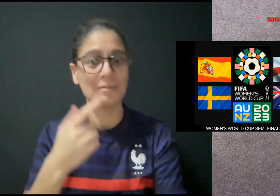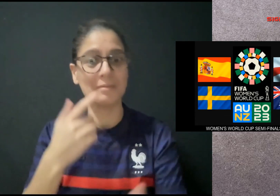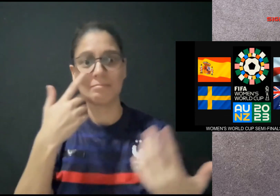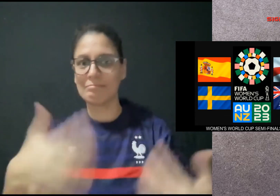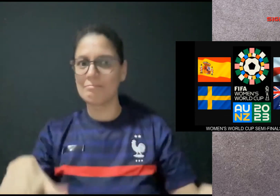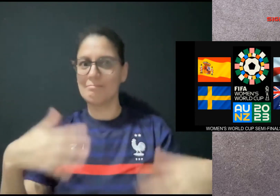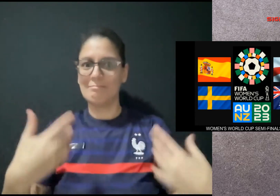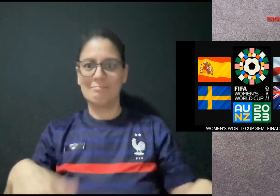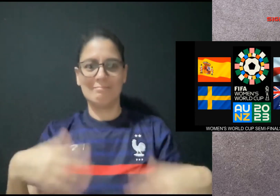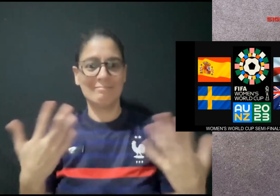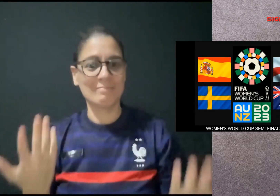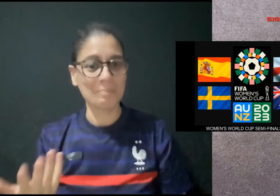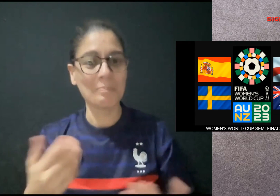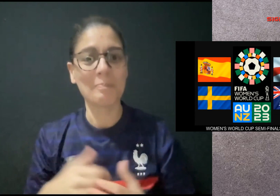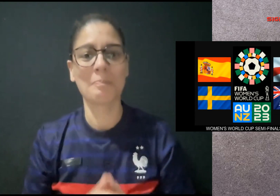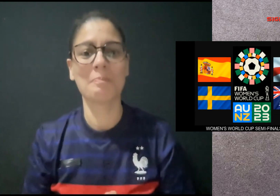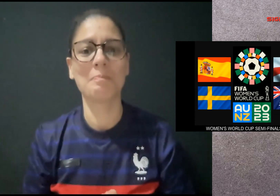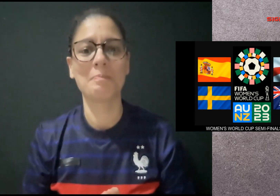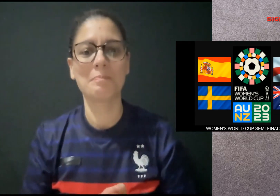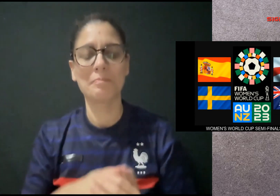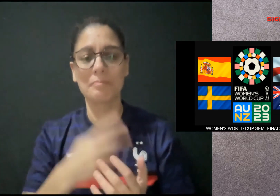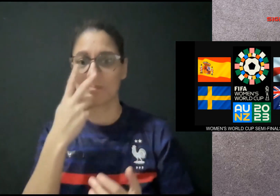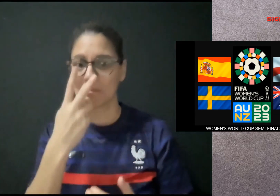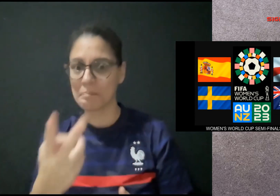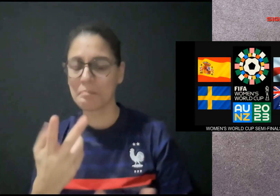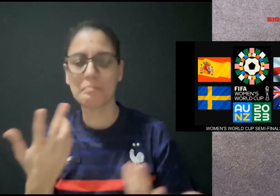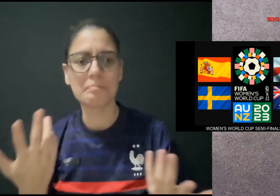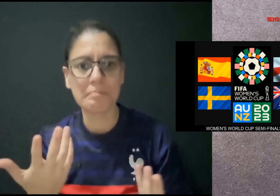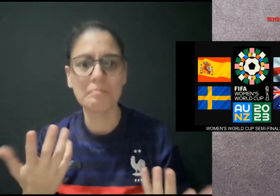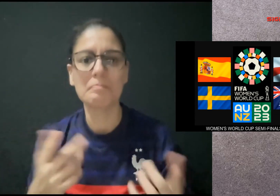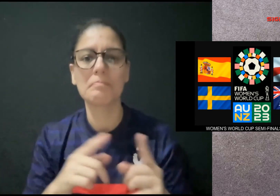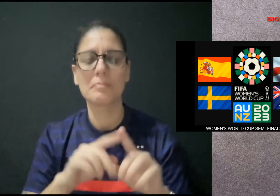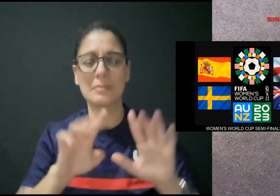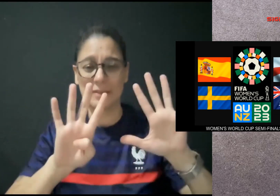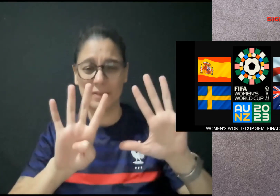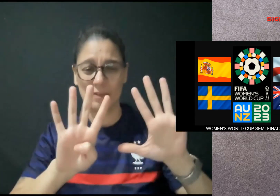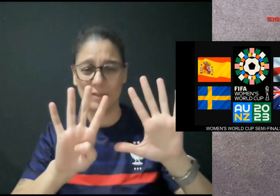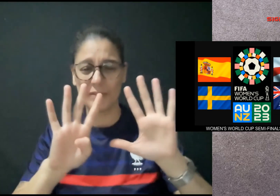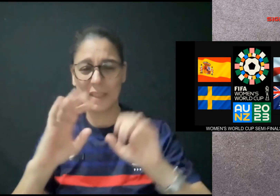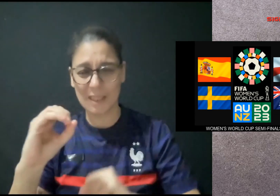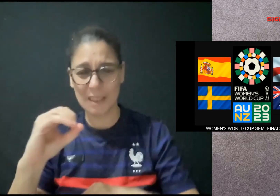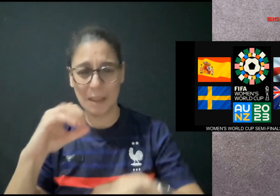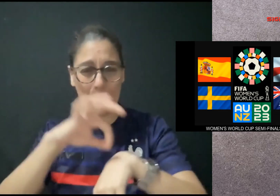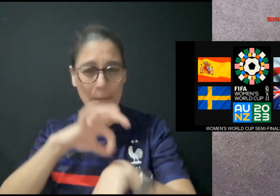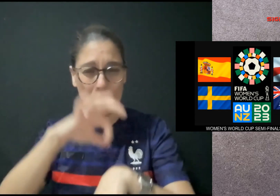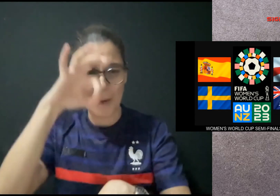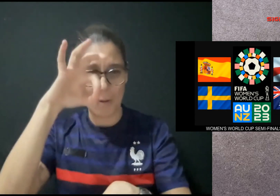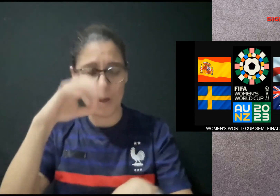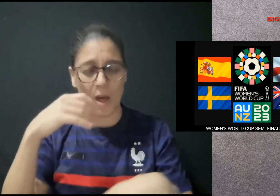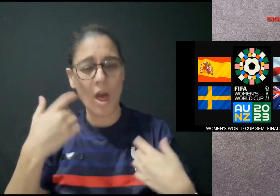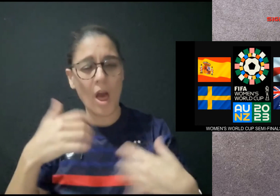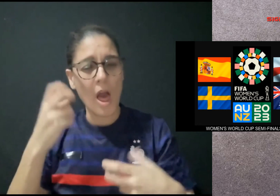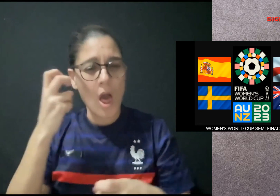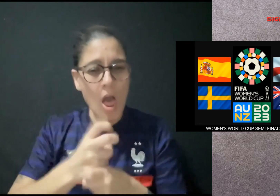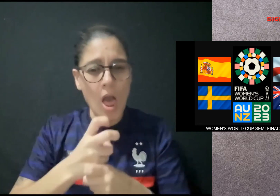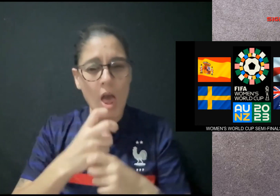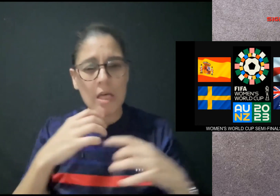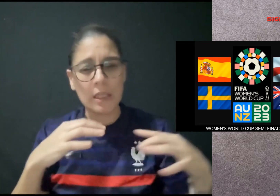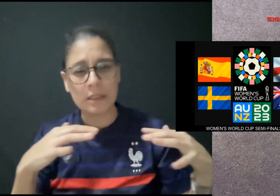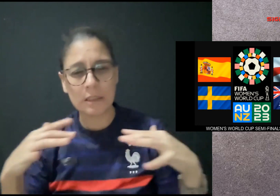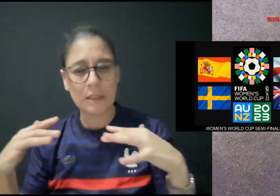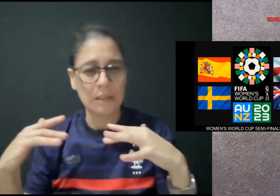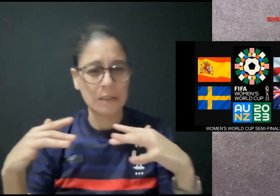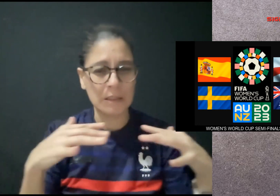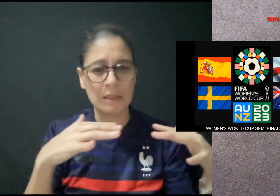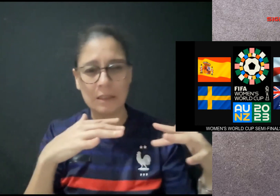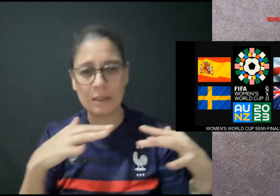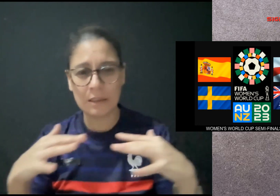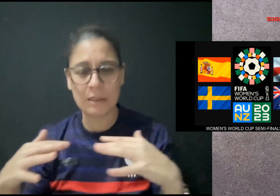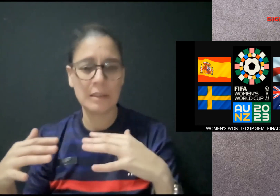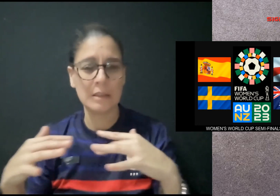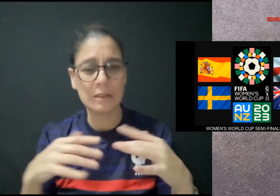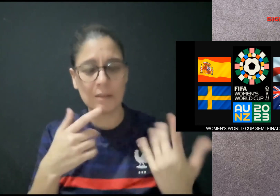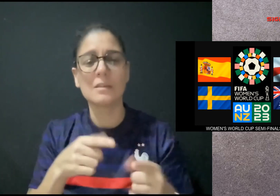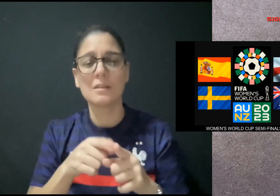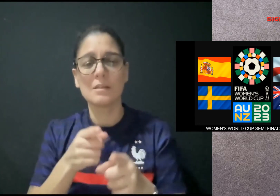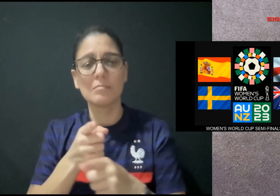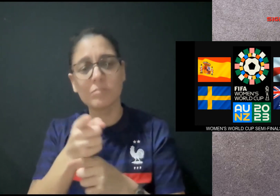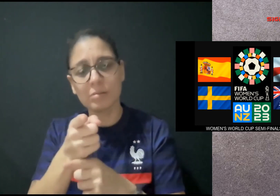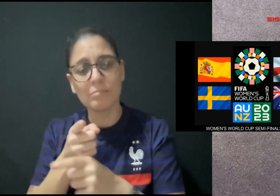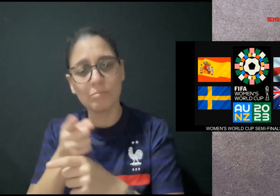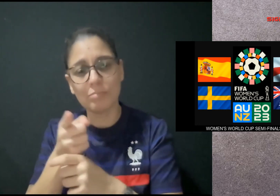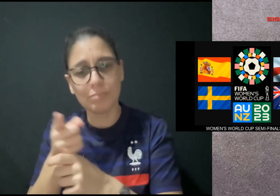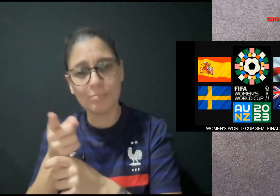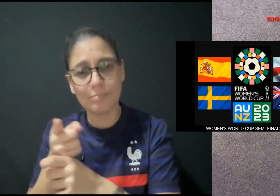made it took 90 minutes extra time and lots of